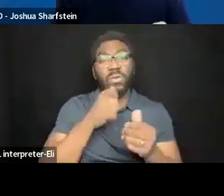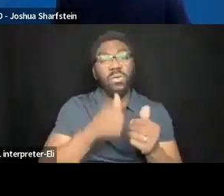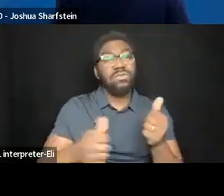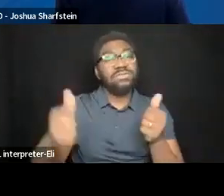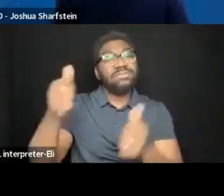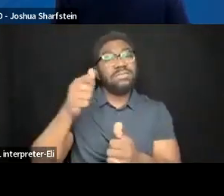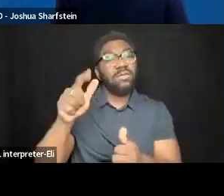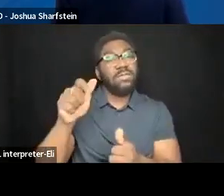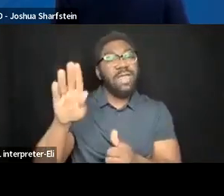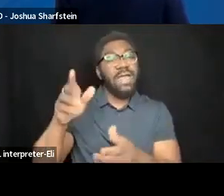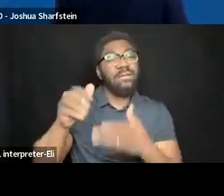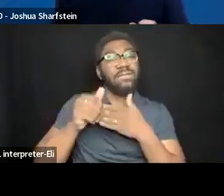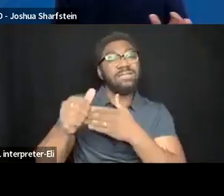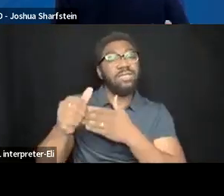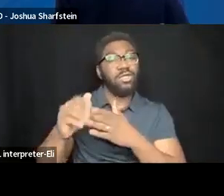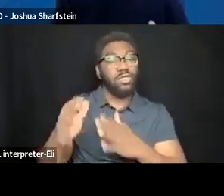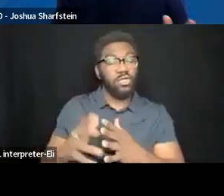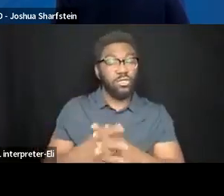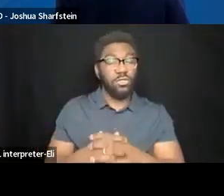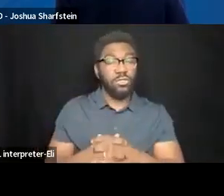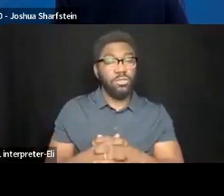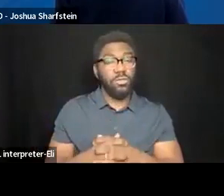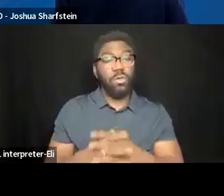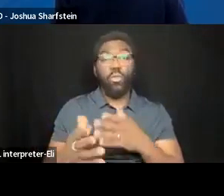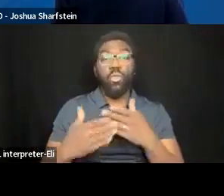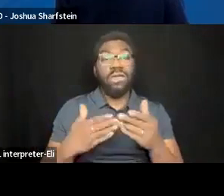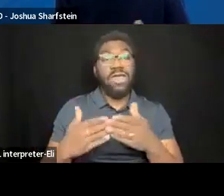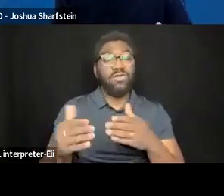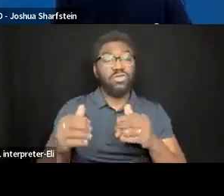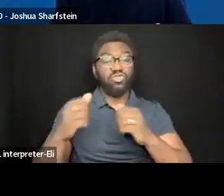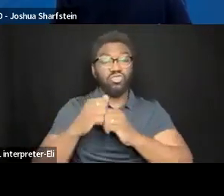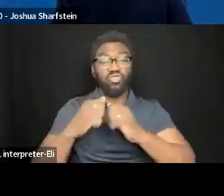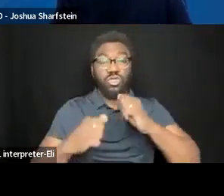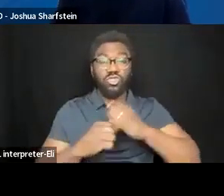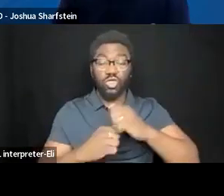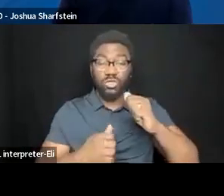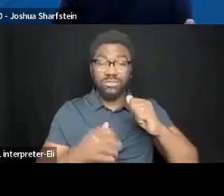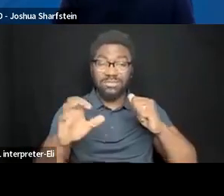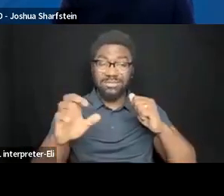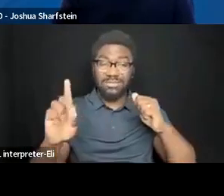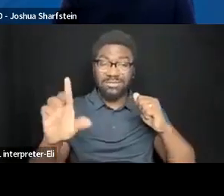whatever structure the CDC feels best to accomplish this. I would just point out that CDC has done this.